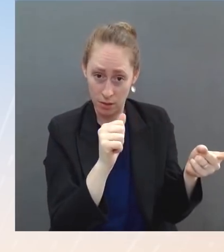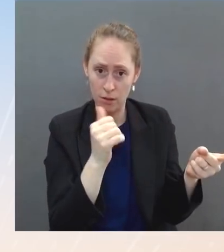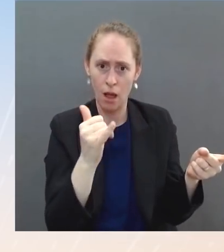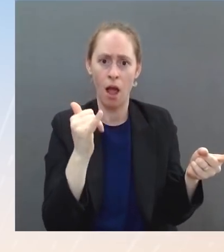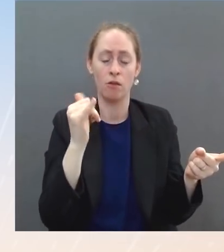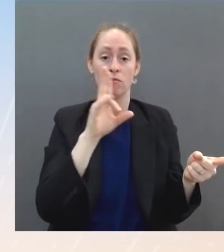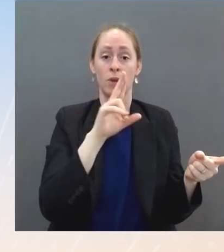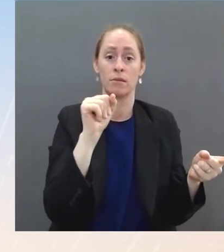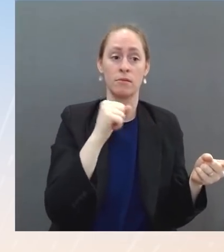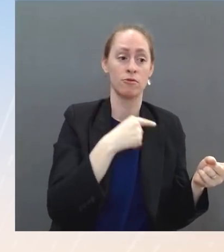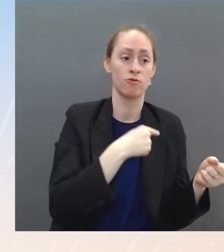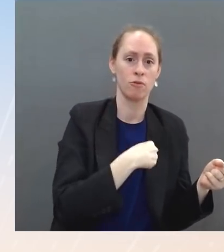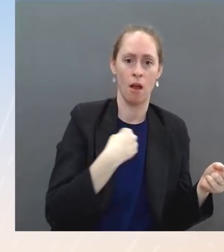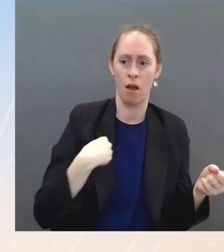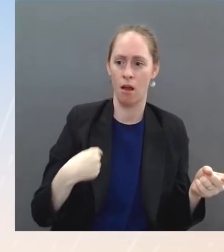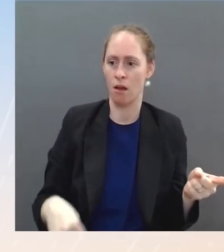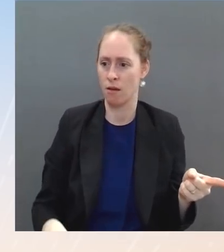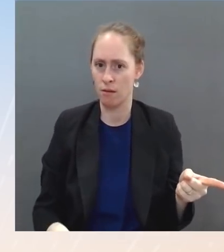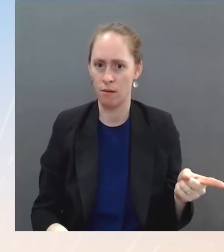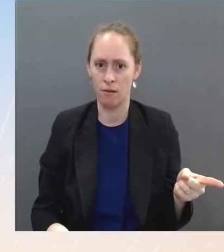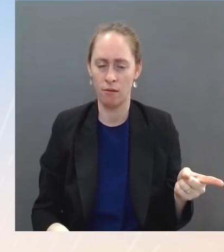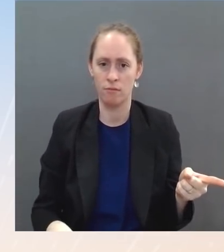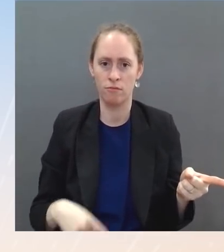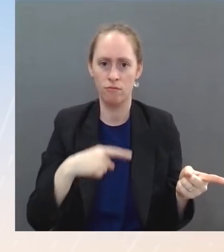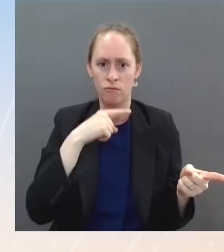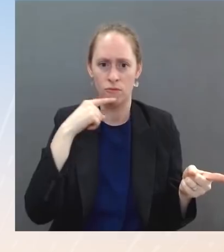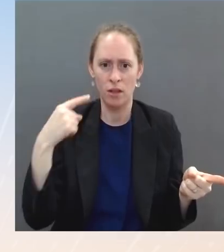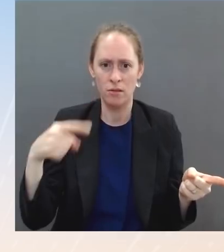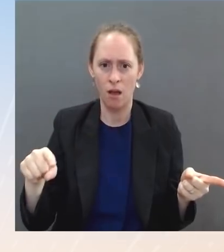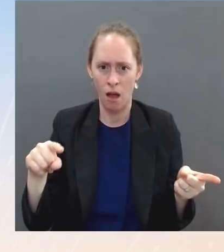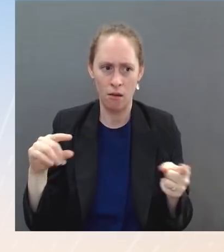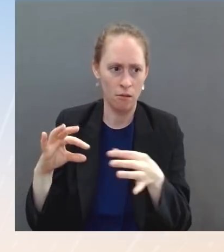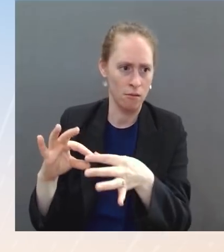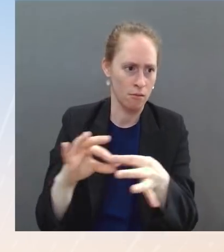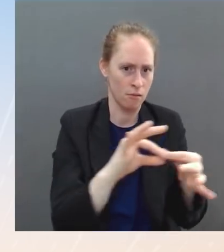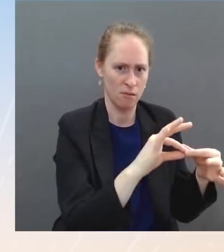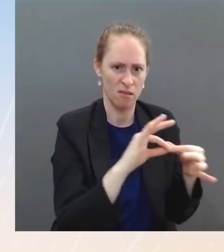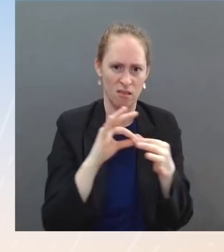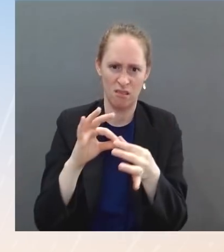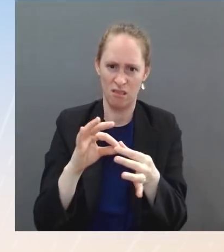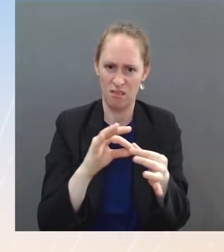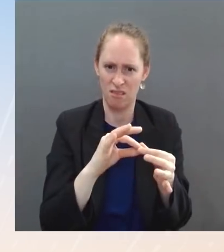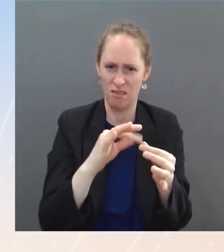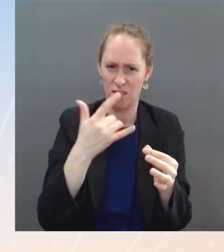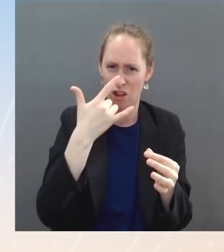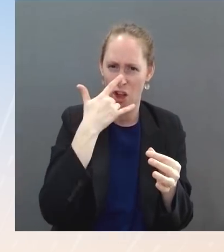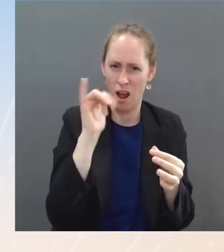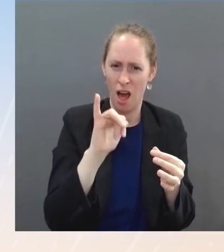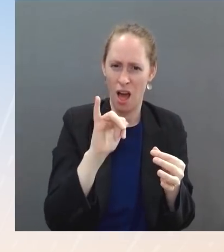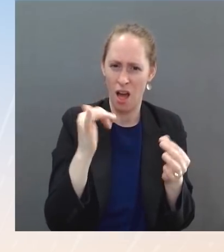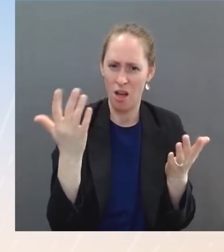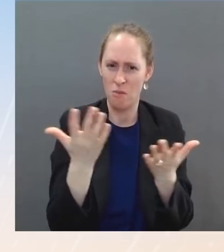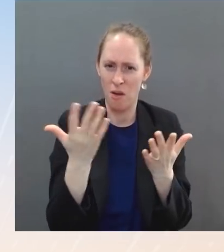Can you describe the working relations between U.S. and Russia on this meeting? And what's China's role on it?